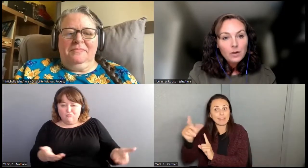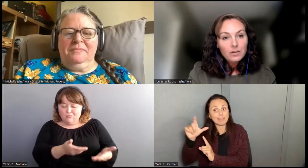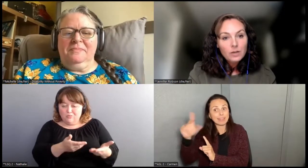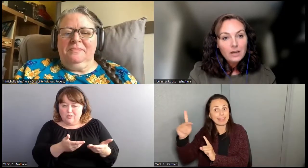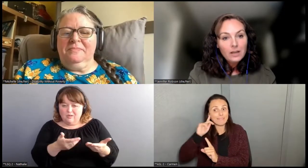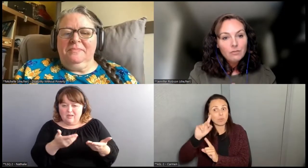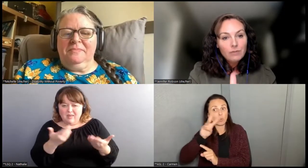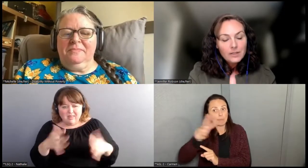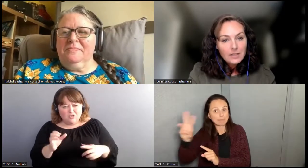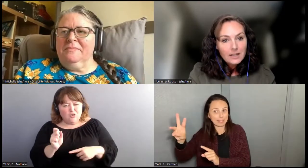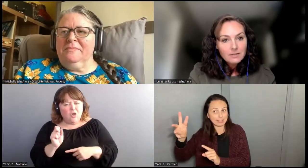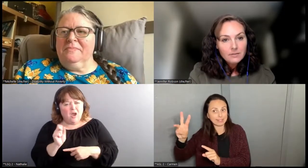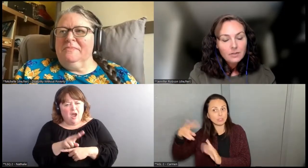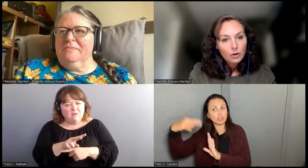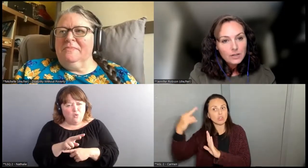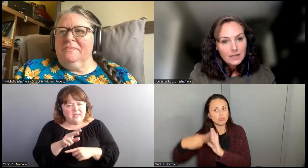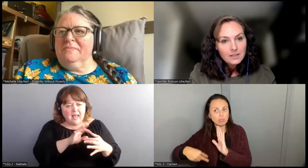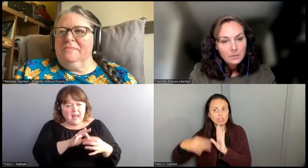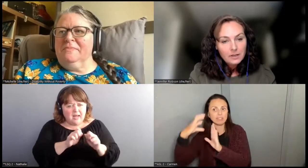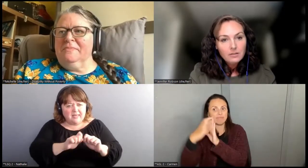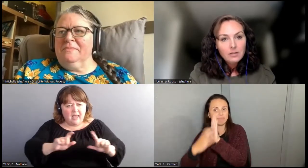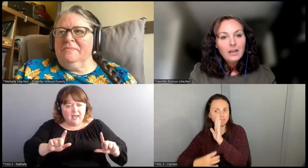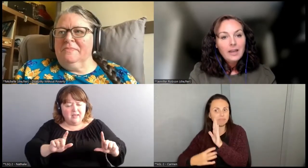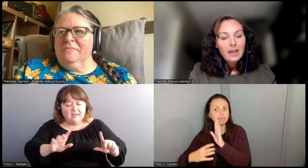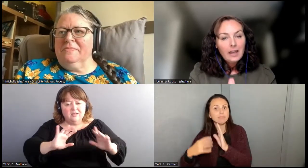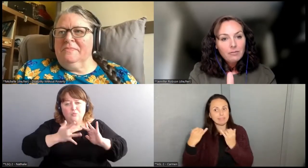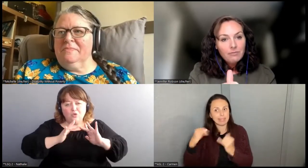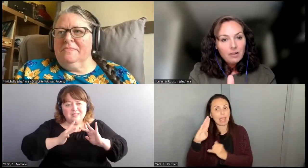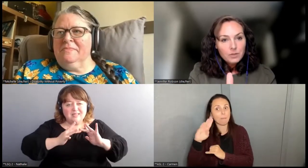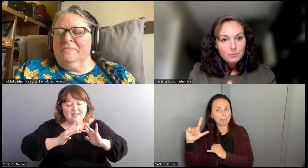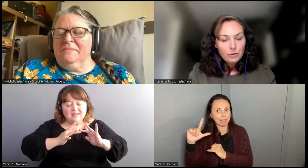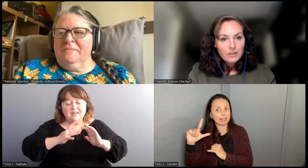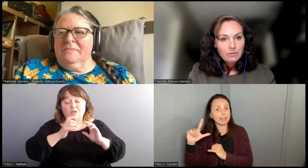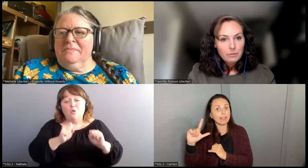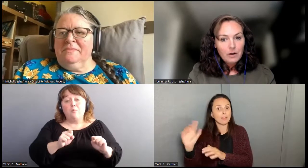YOU CAN READ THE TEXT OF THE -- THE CURRENT TEXT OF THE BILL AND FOLLOW THE PROGRESS THROUGH